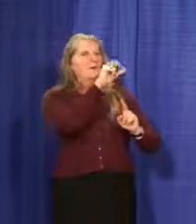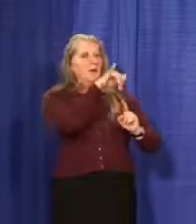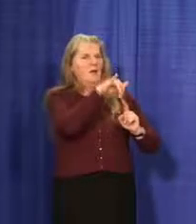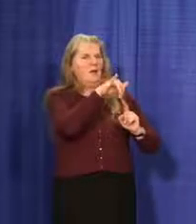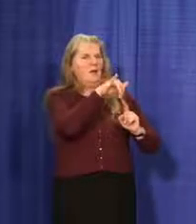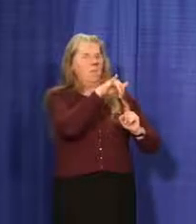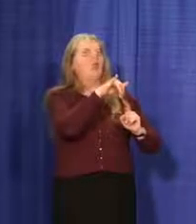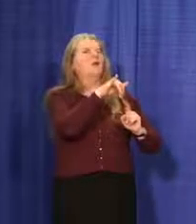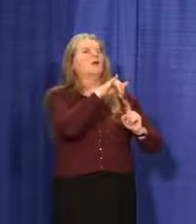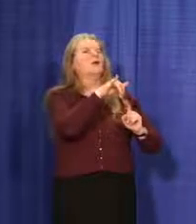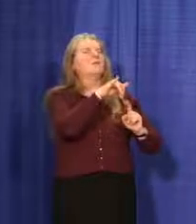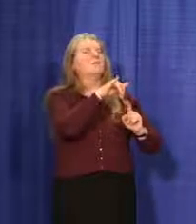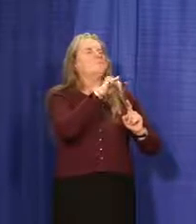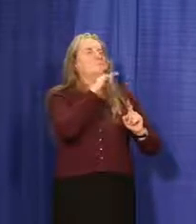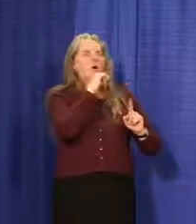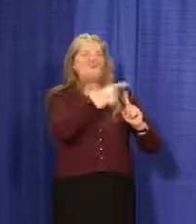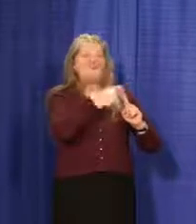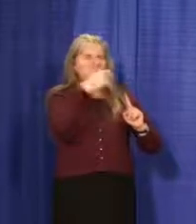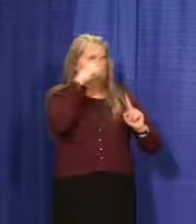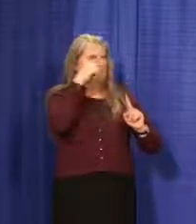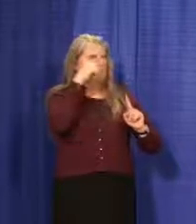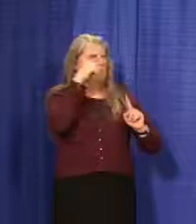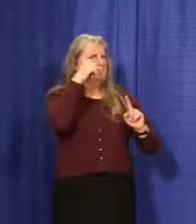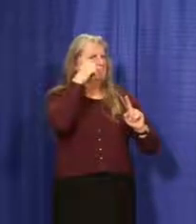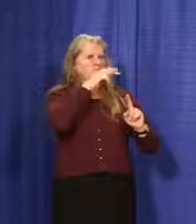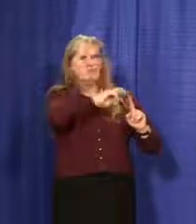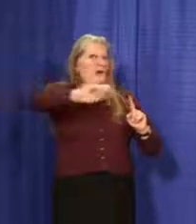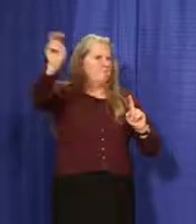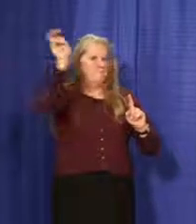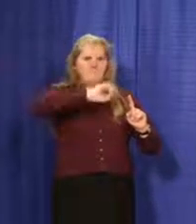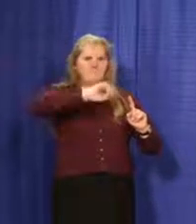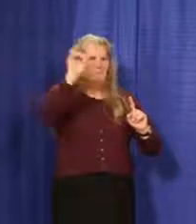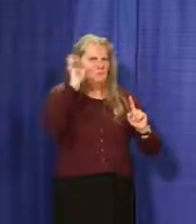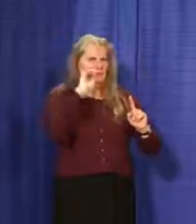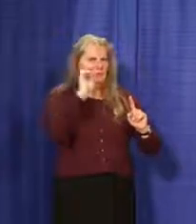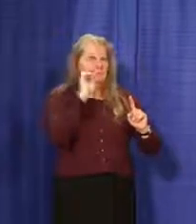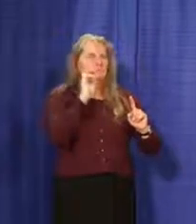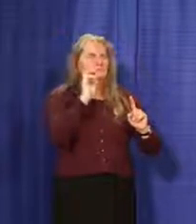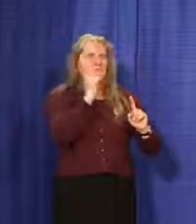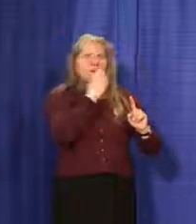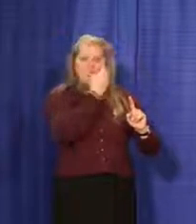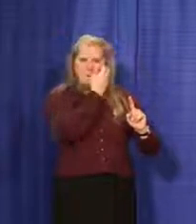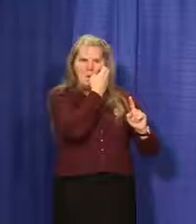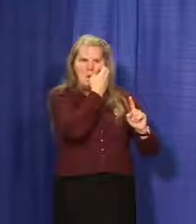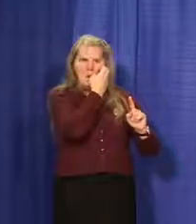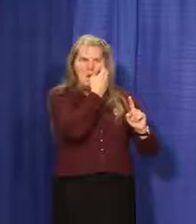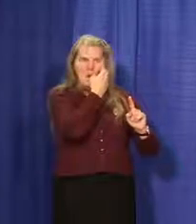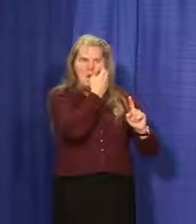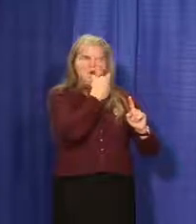community spread, recognizing it appears the cases identified in